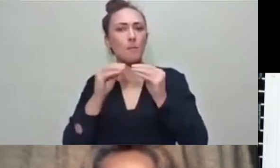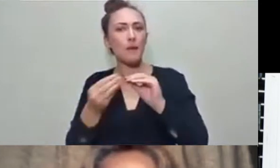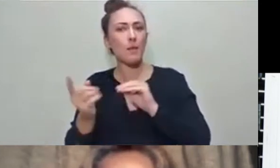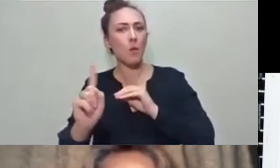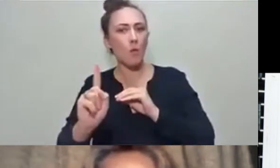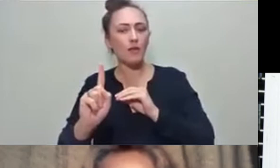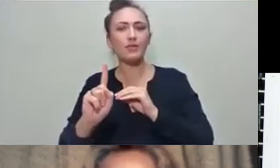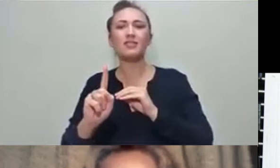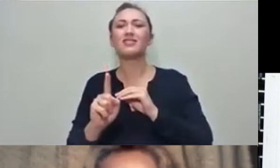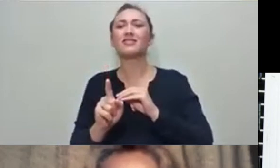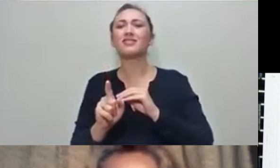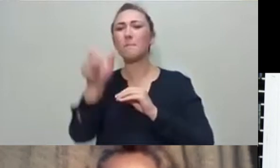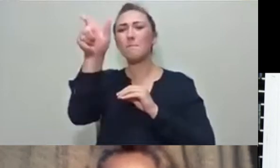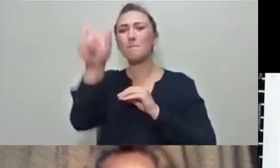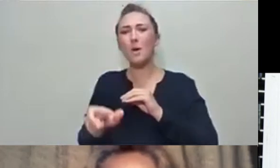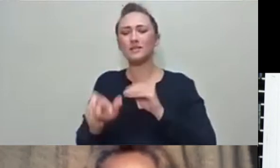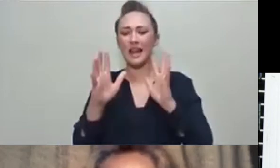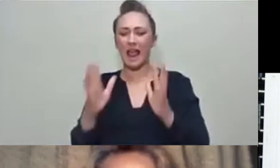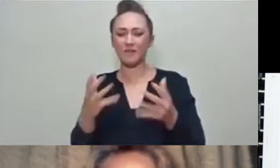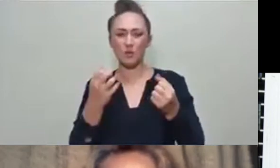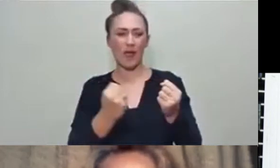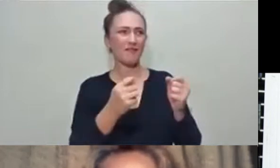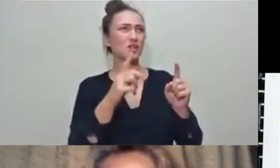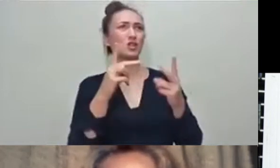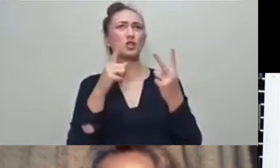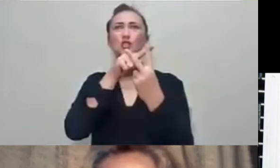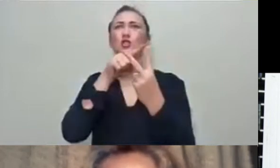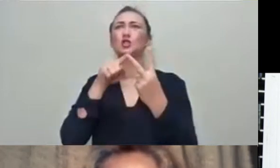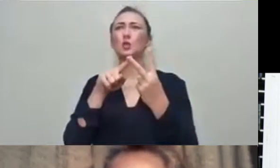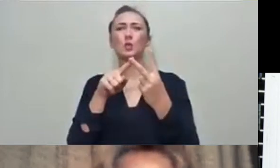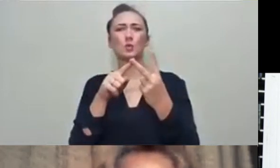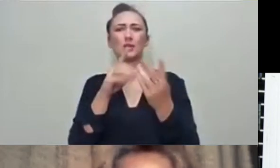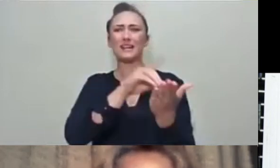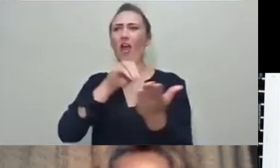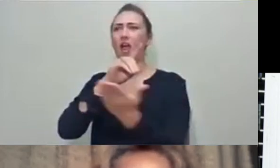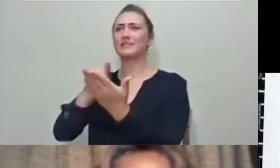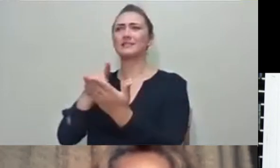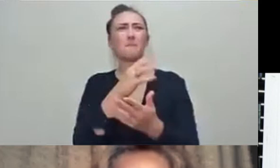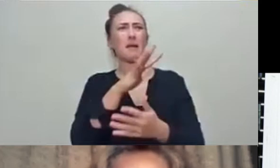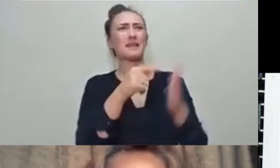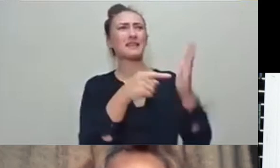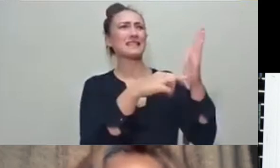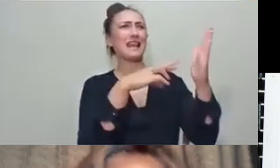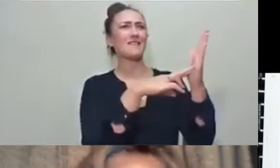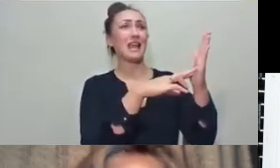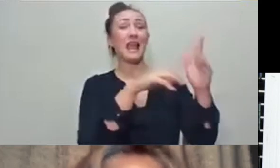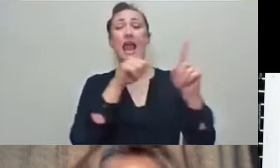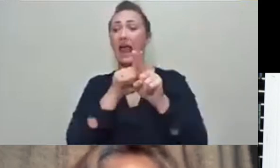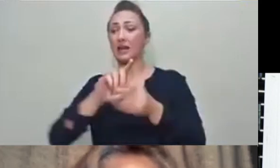so they're going to have to have a TV or monitor where they see the live broadcast and then they would have to have a computer so they can Zoom